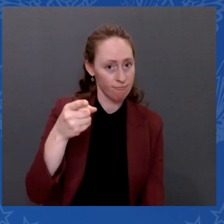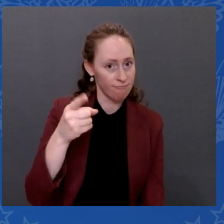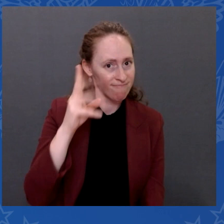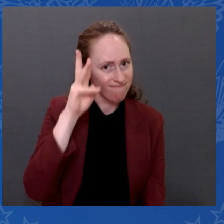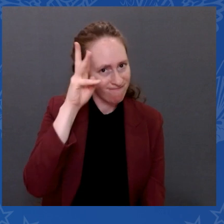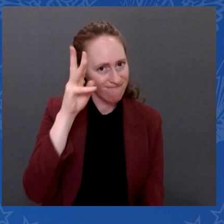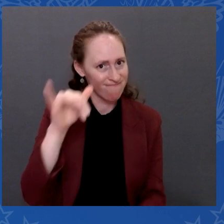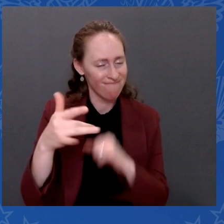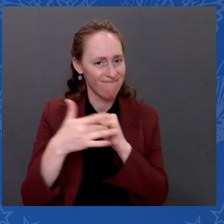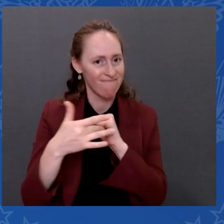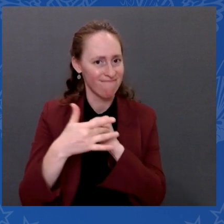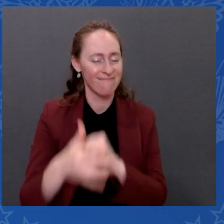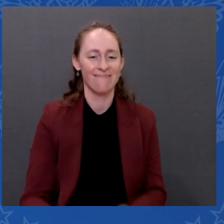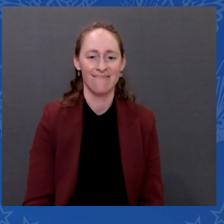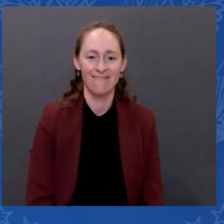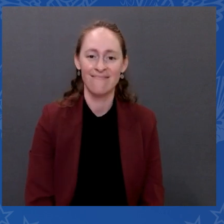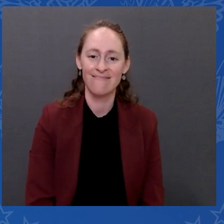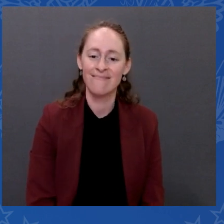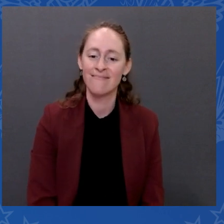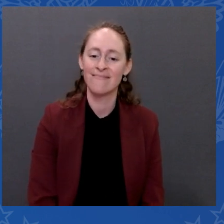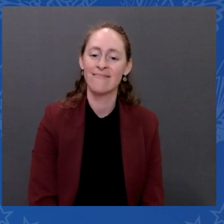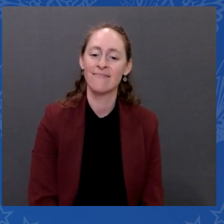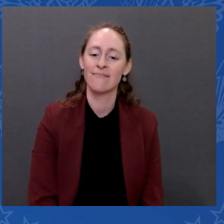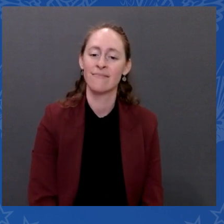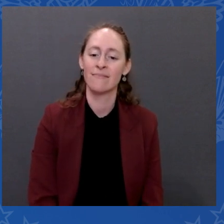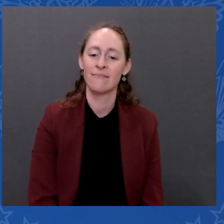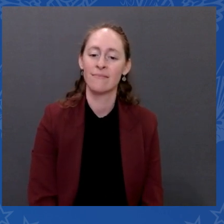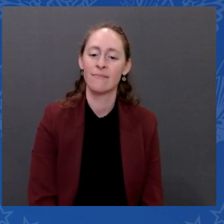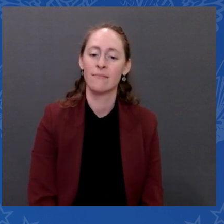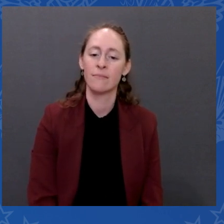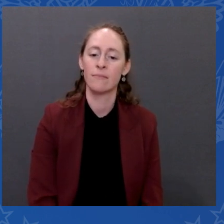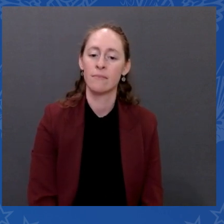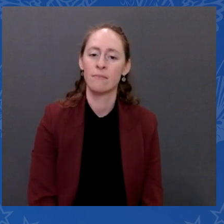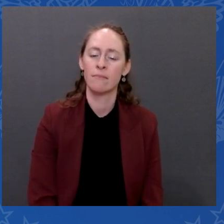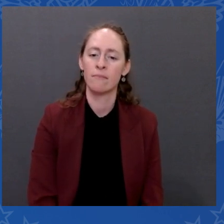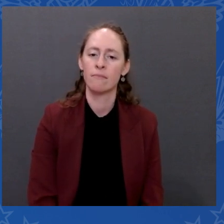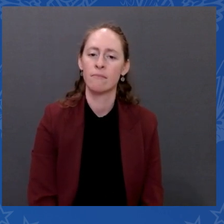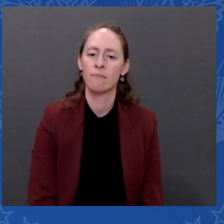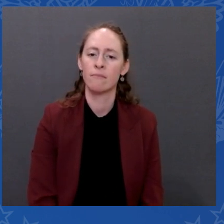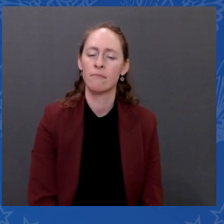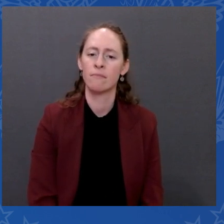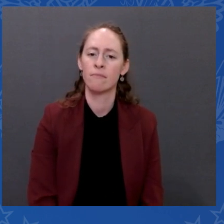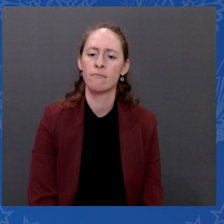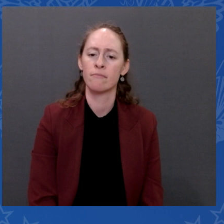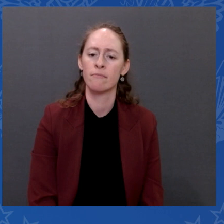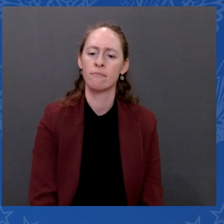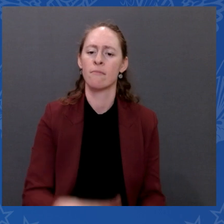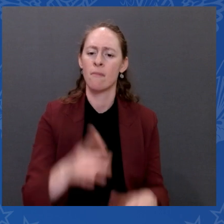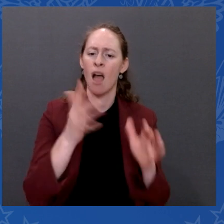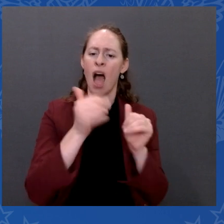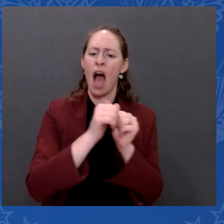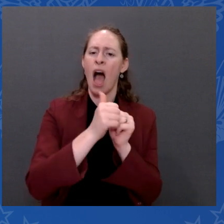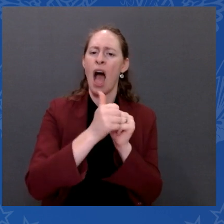And how's this legislation going to make a difference for you in terms of accelerating your innovation?